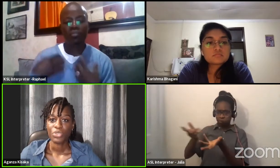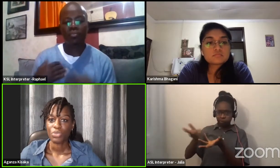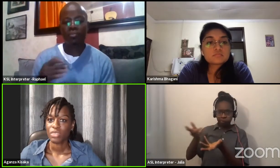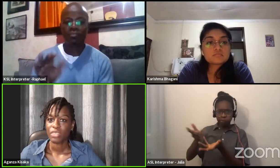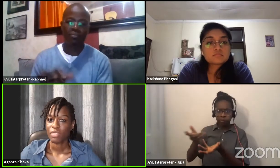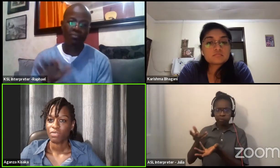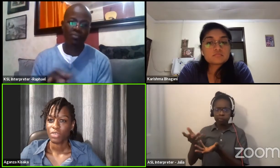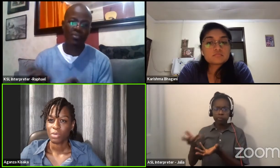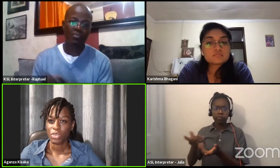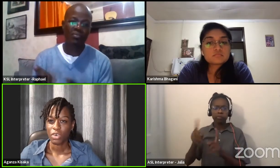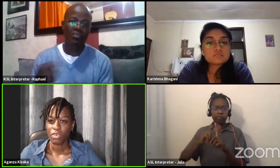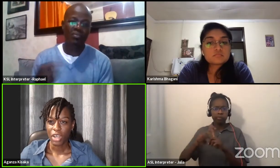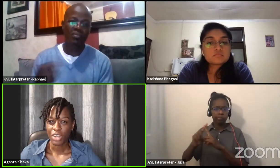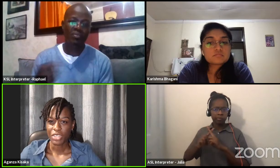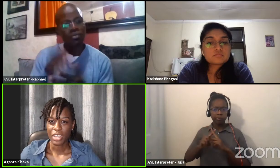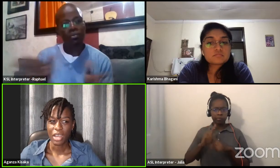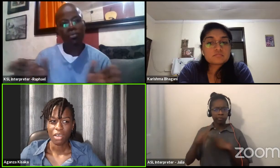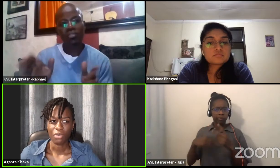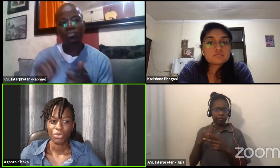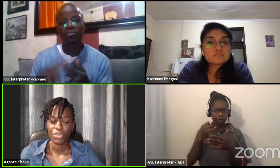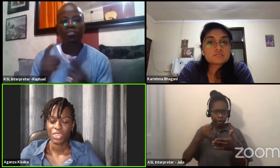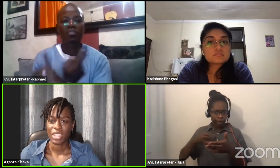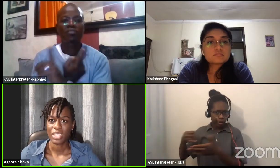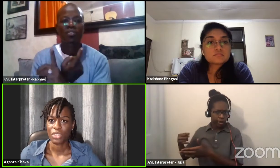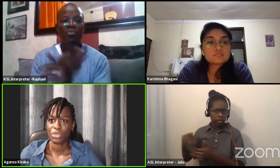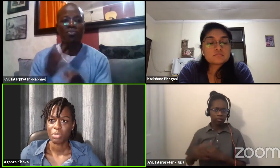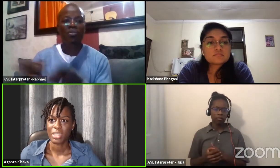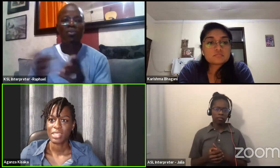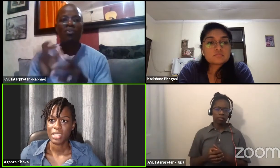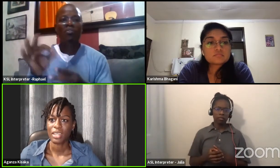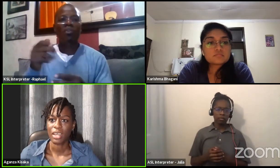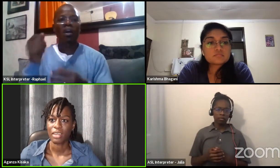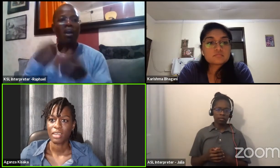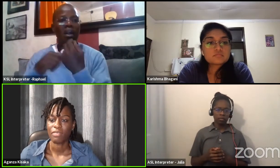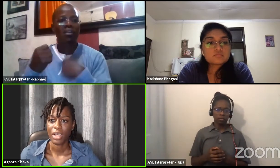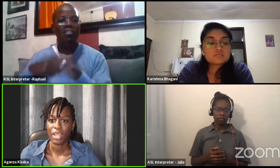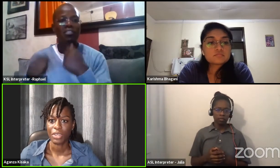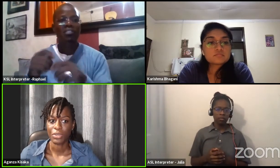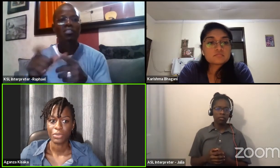to different forms of art and how theater can be seen and valued.